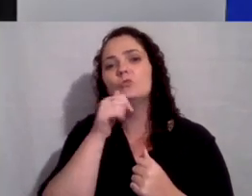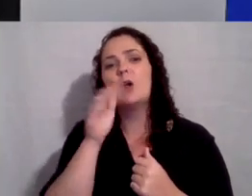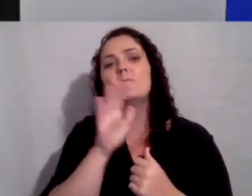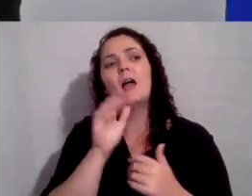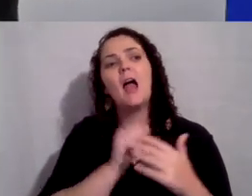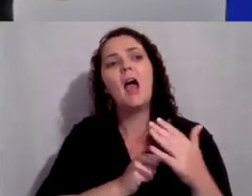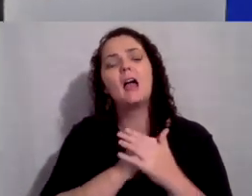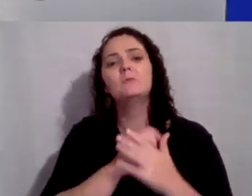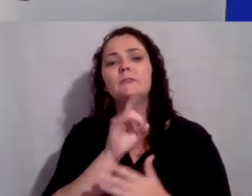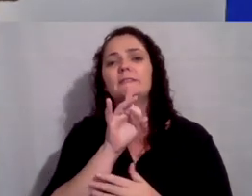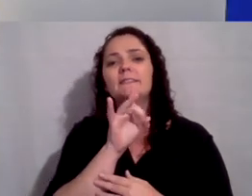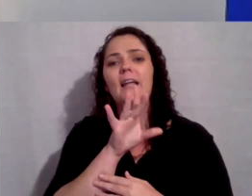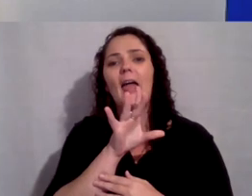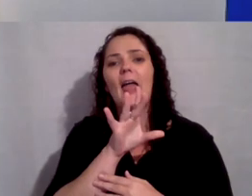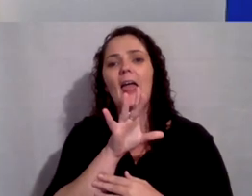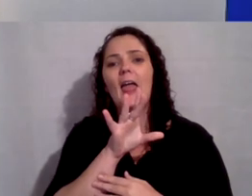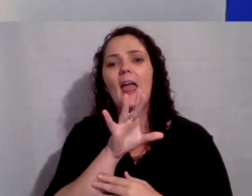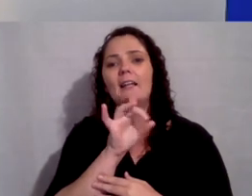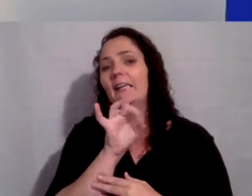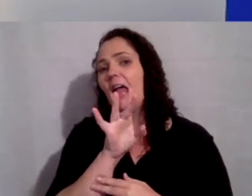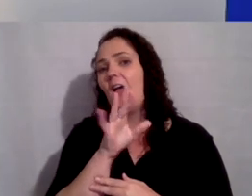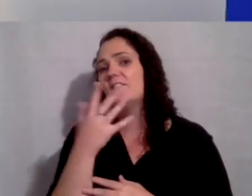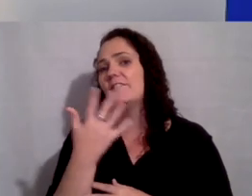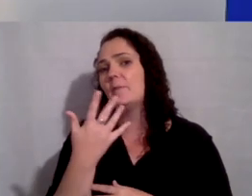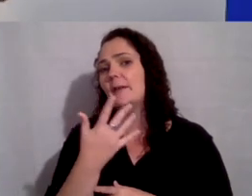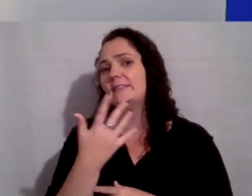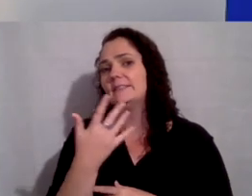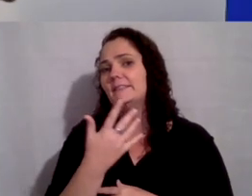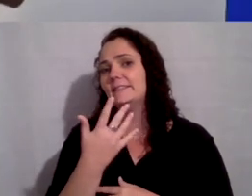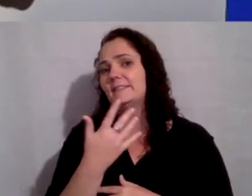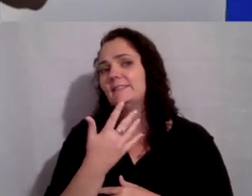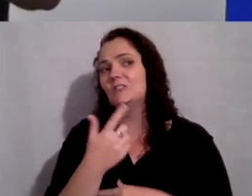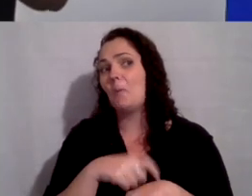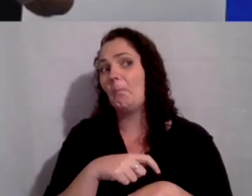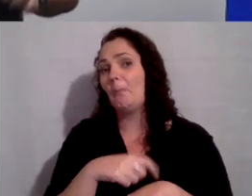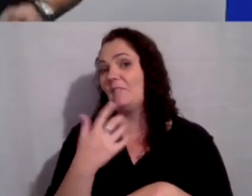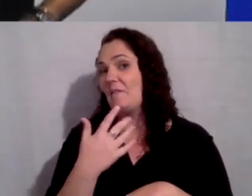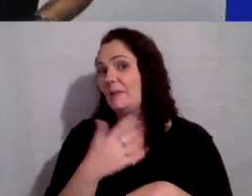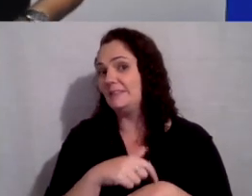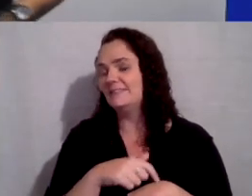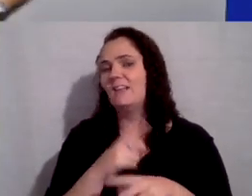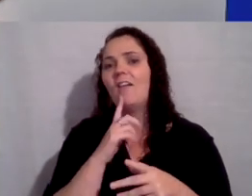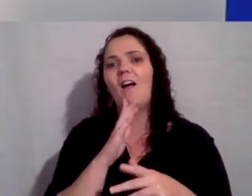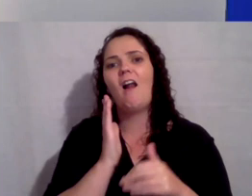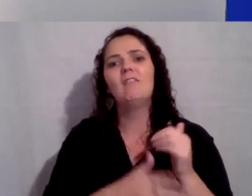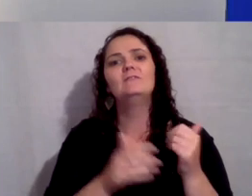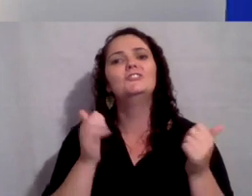total of about 10 to 15 minutes – probably let's say 15 – about 15 minutes of total drawing time here so